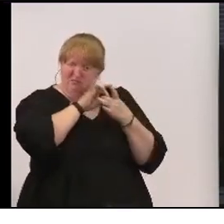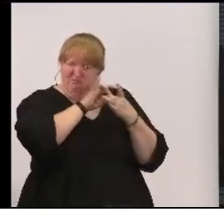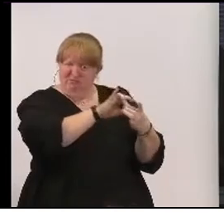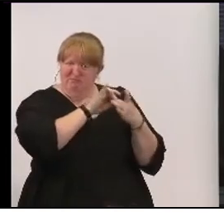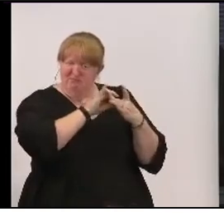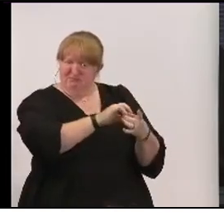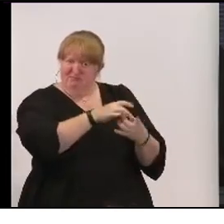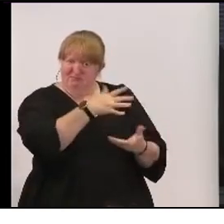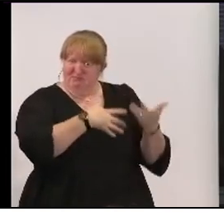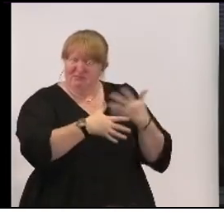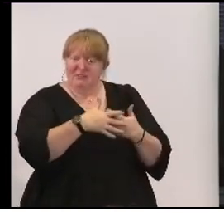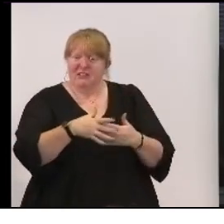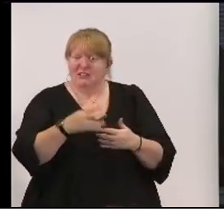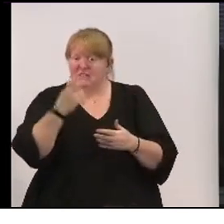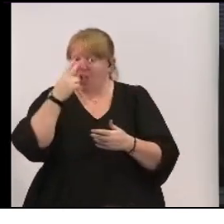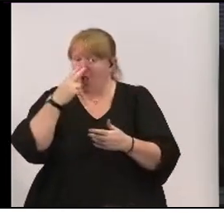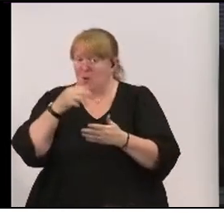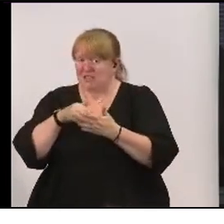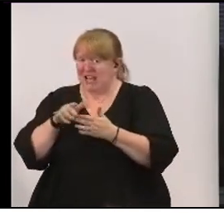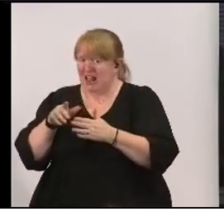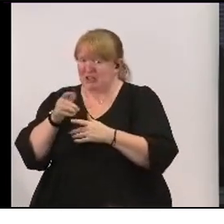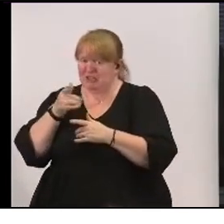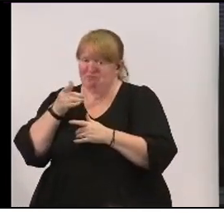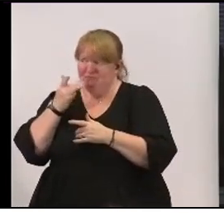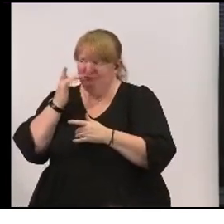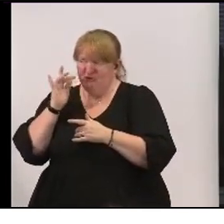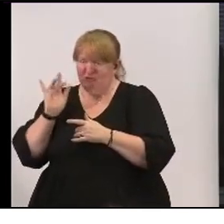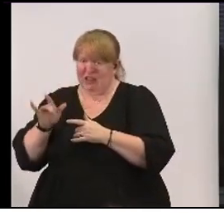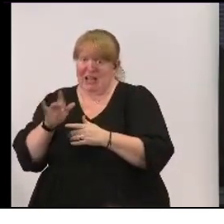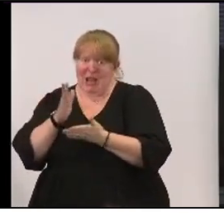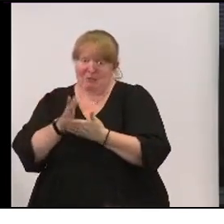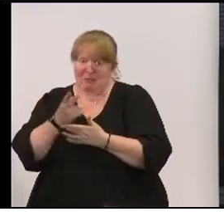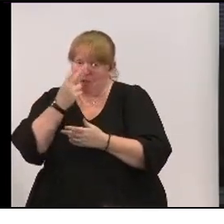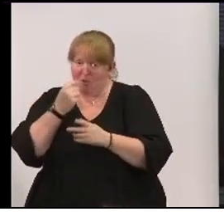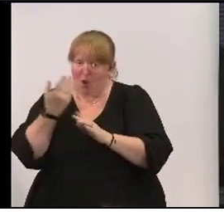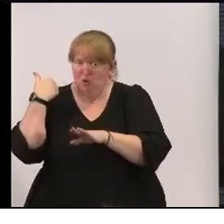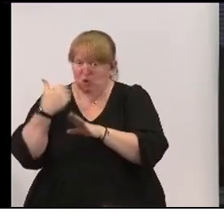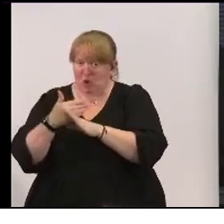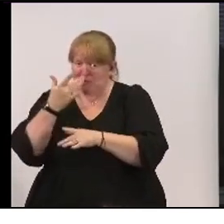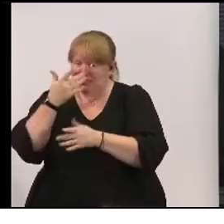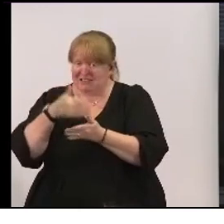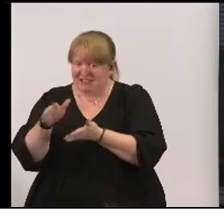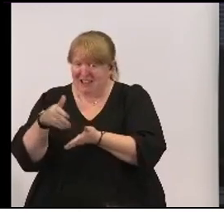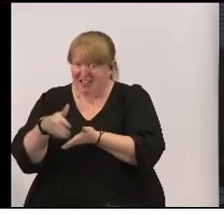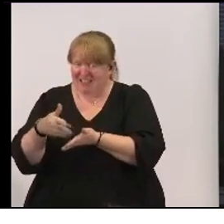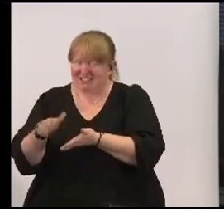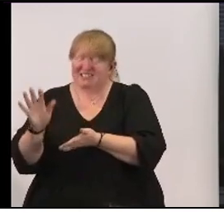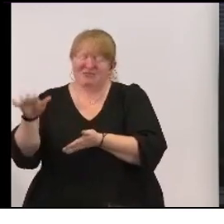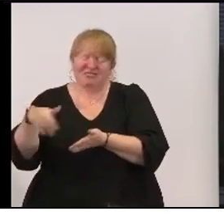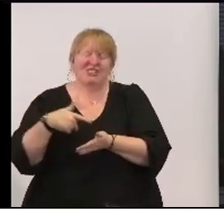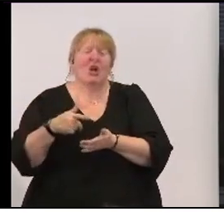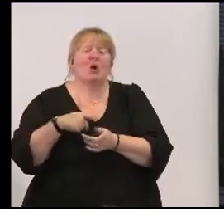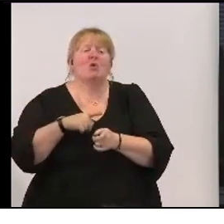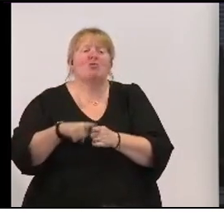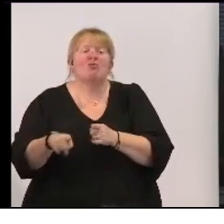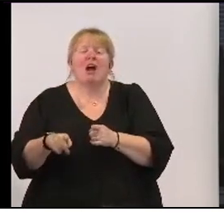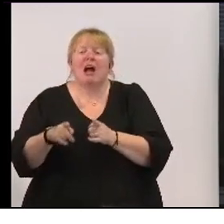It's an old sales trick. I used to be in sales, but it definitely works. So, you know, just kind of try and build your way that way.